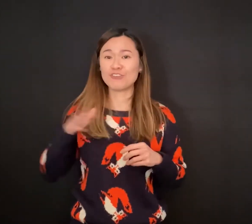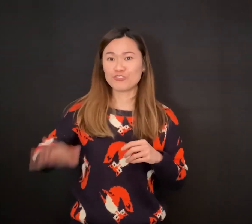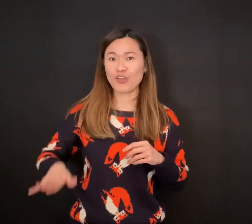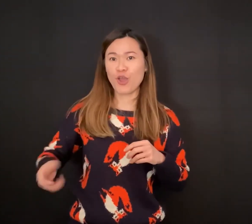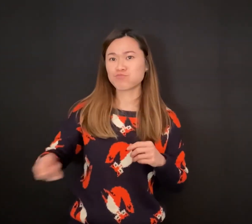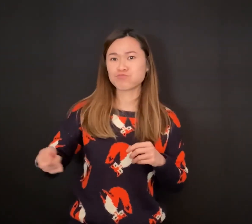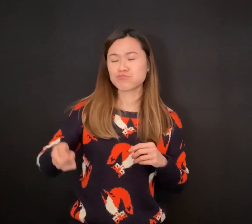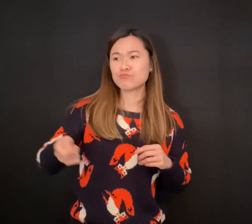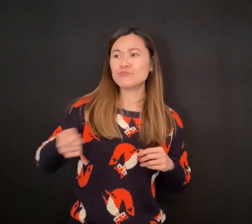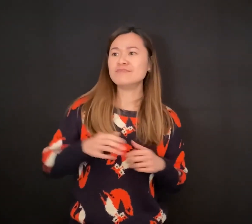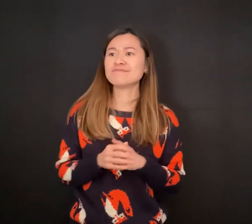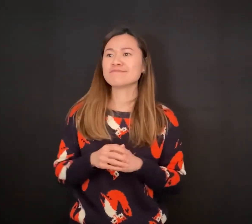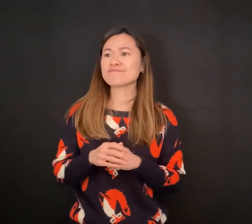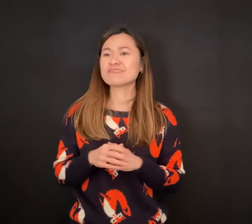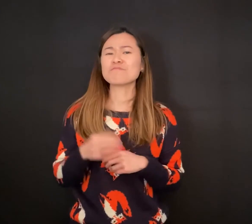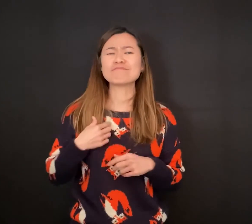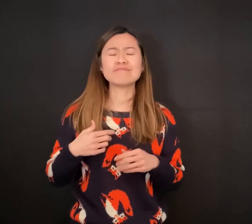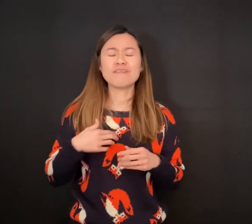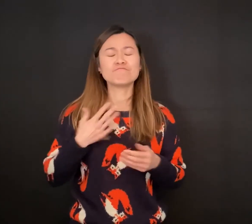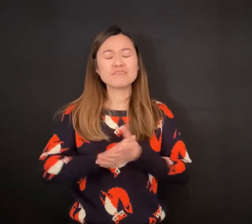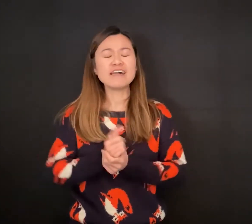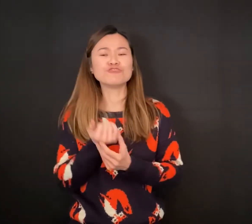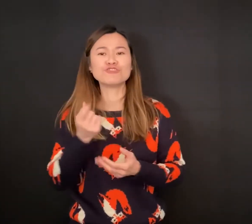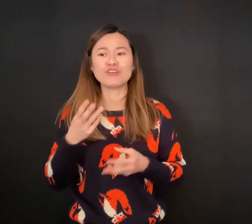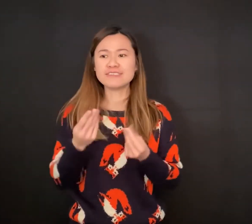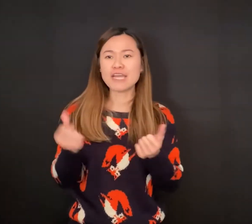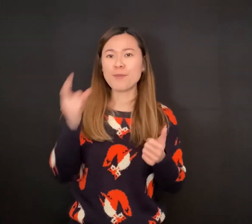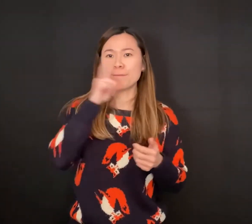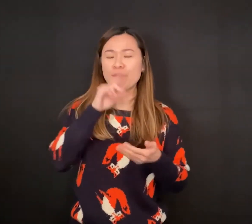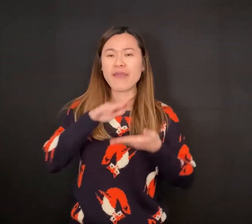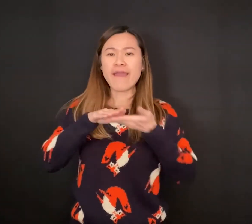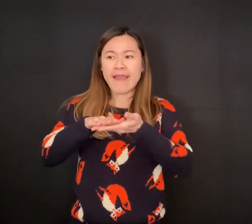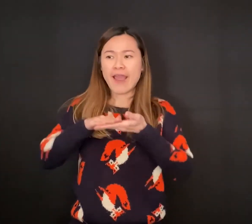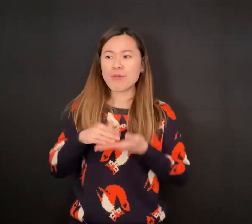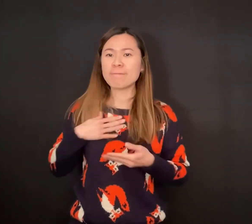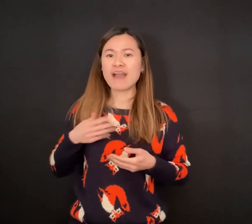I have a guide dog, and I'm really appreciative that